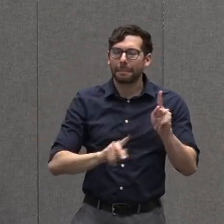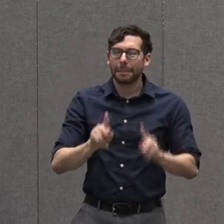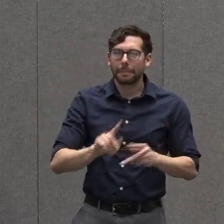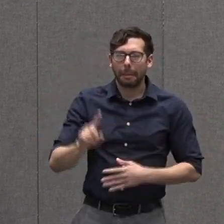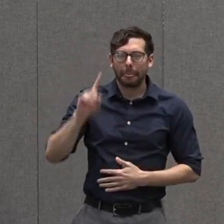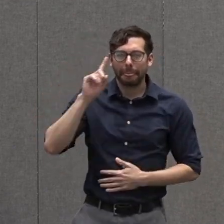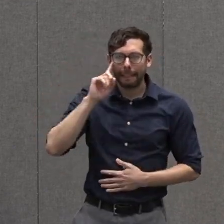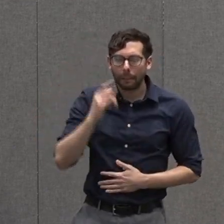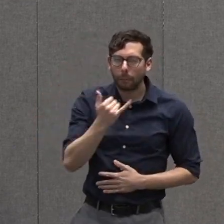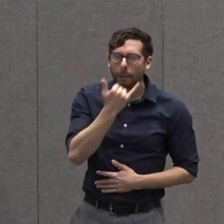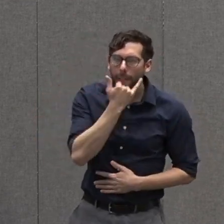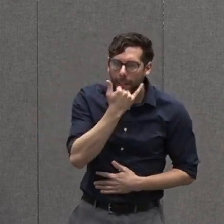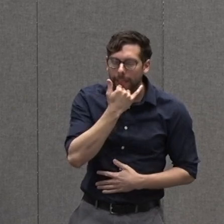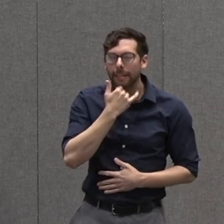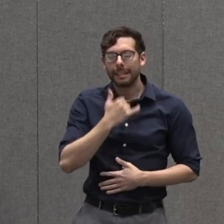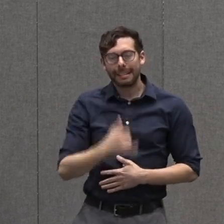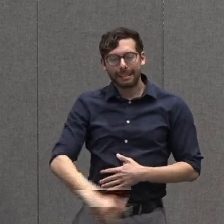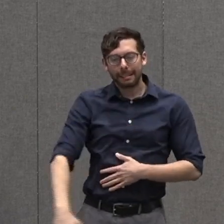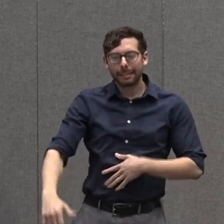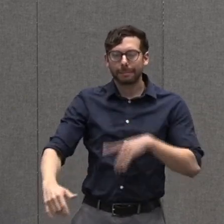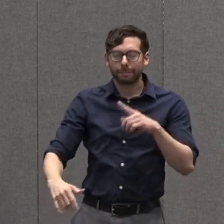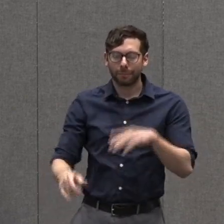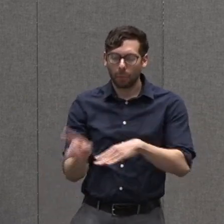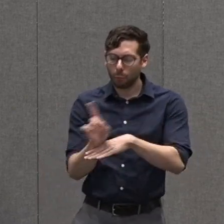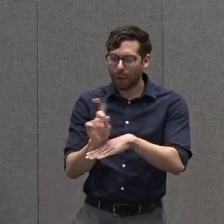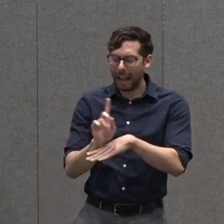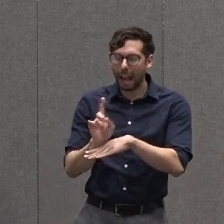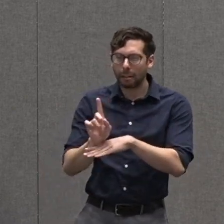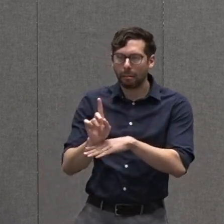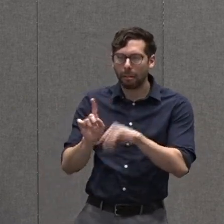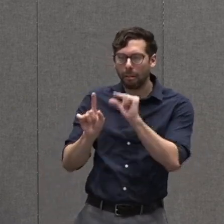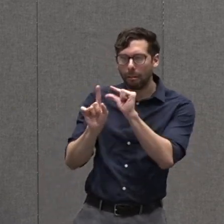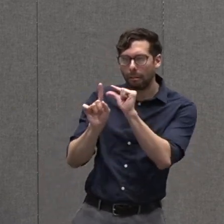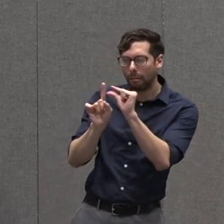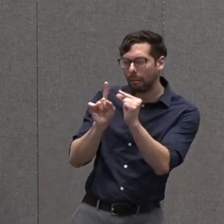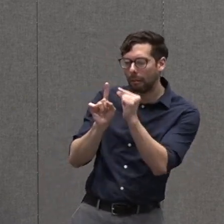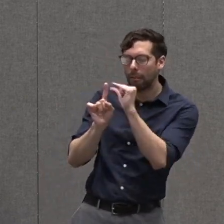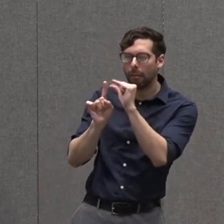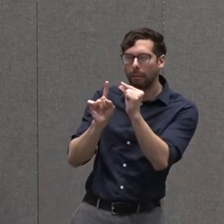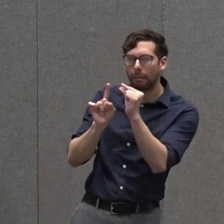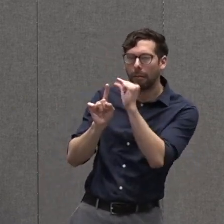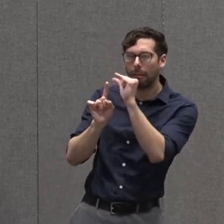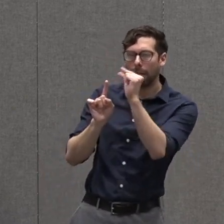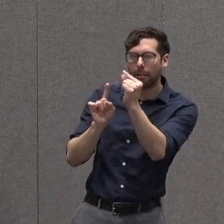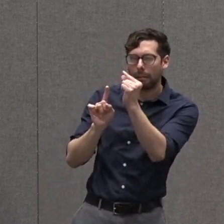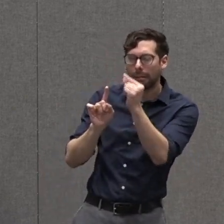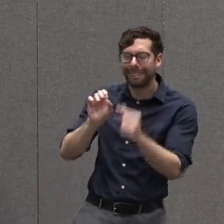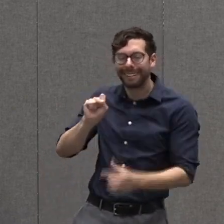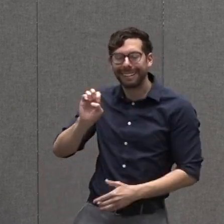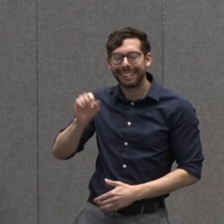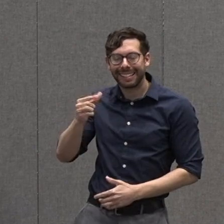by counting the segments in that snake's rattle. You're welcome to take that, - Can I take that out? Out of the bag if you'd like.